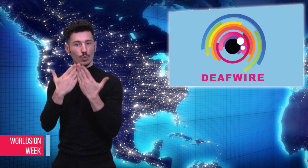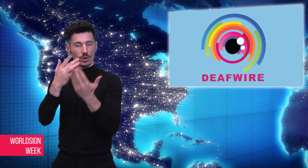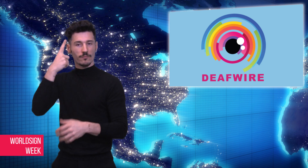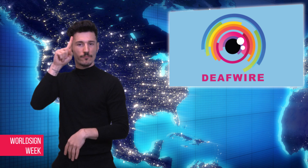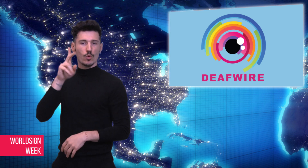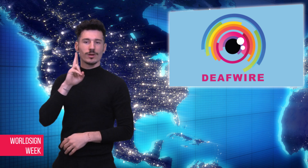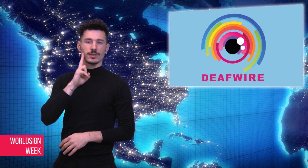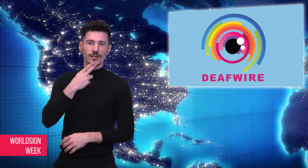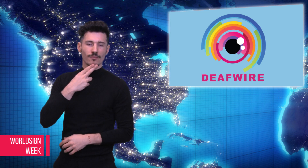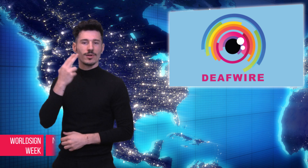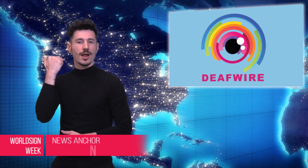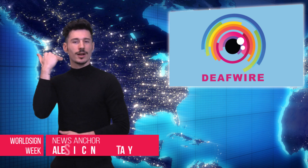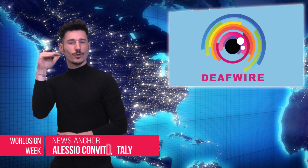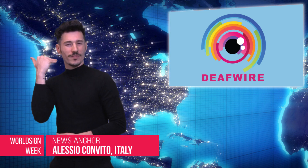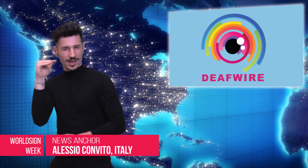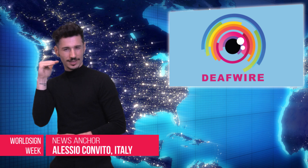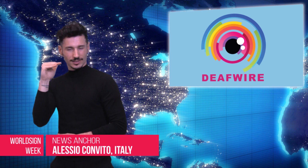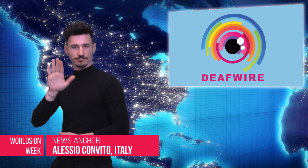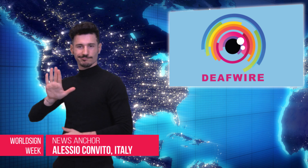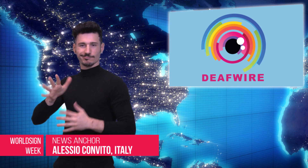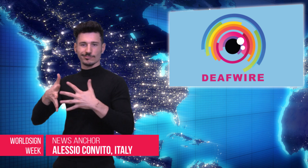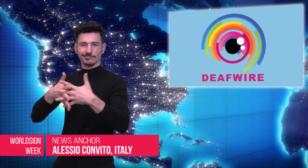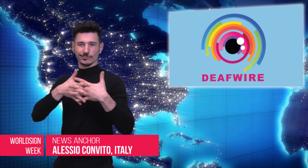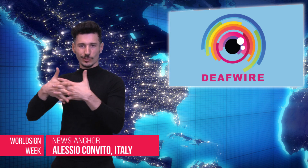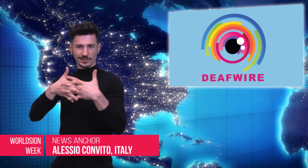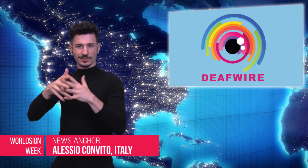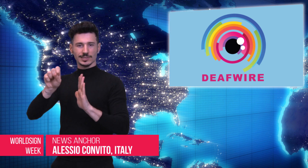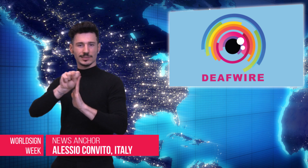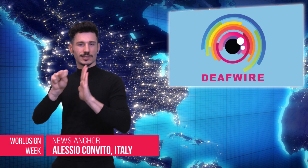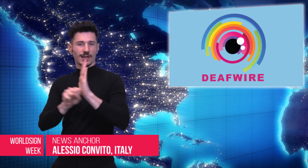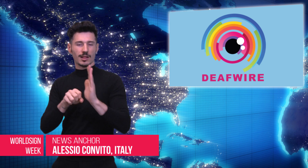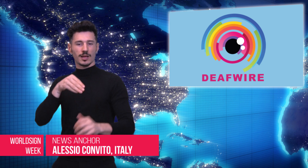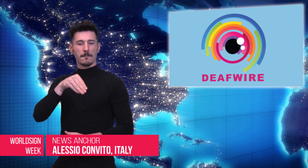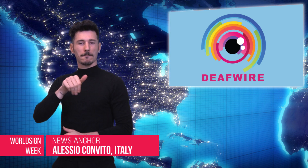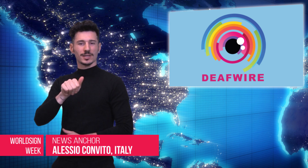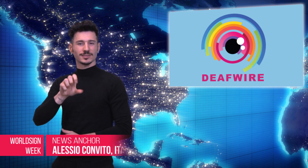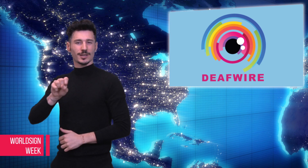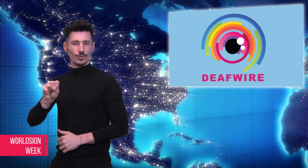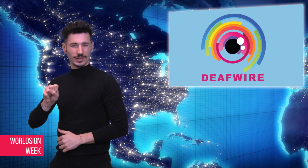[Alessio]: The Horace Mann School for the Deaf and